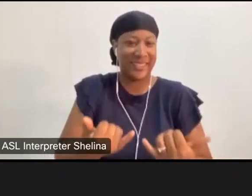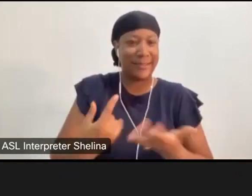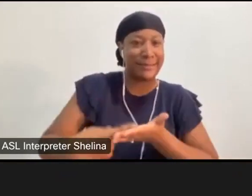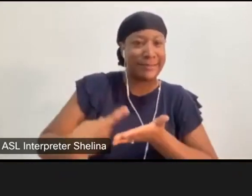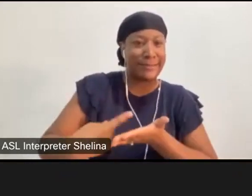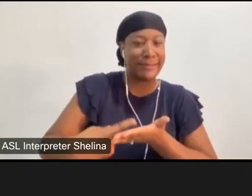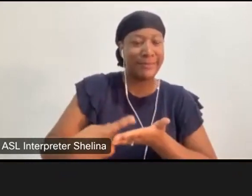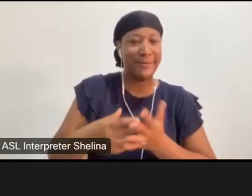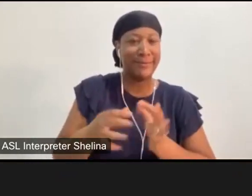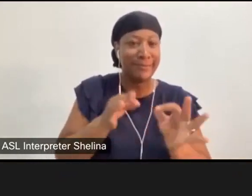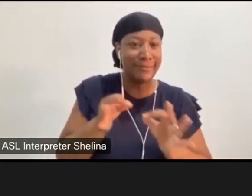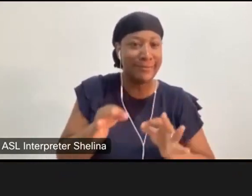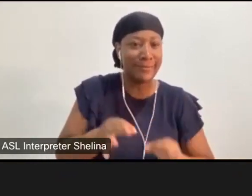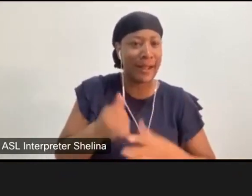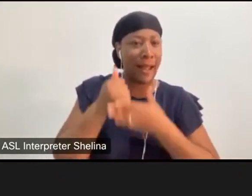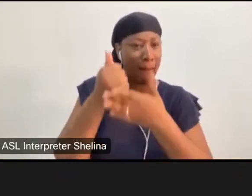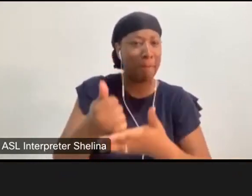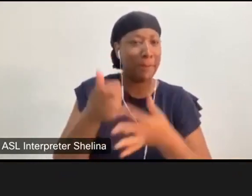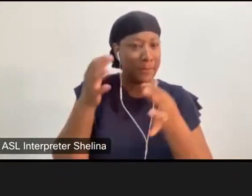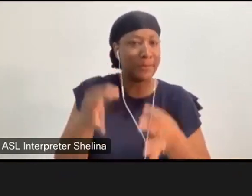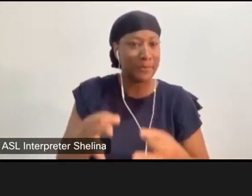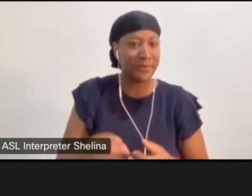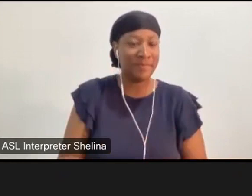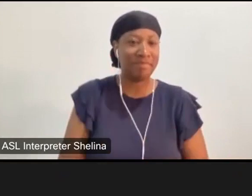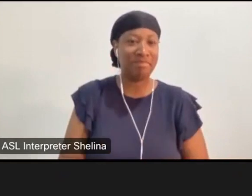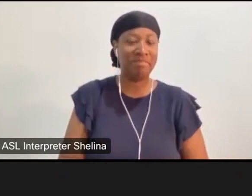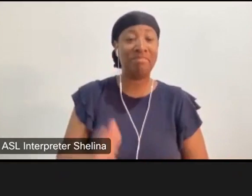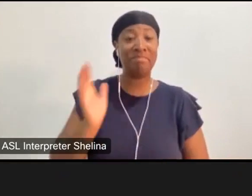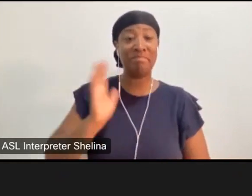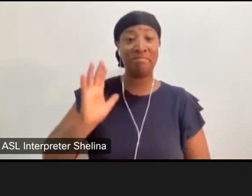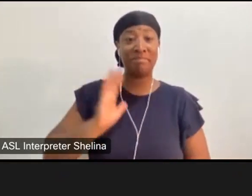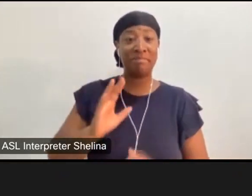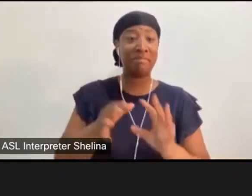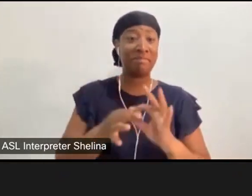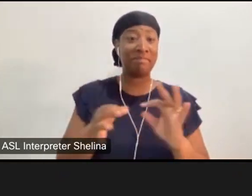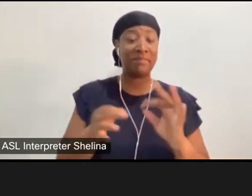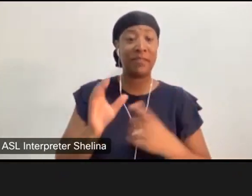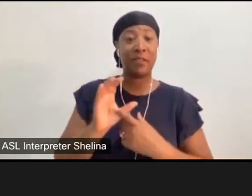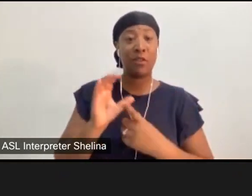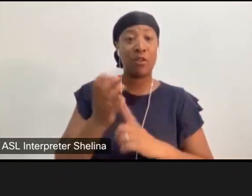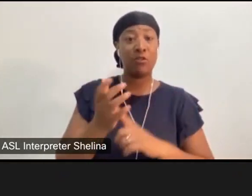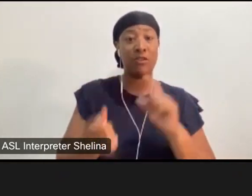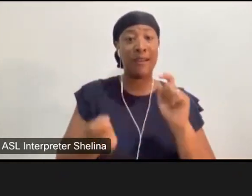Okay, so I mentioned earlier, cultural adaptations. So, what does adaptation mean?